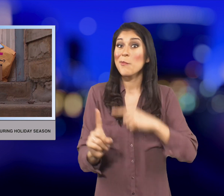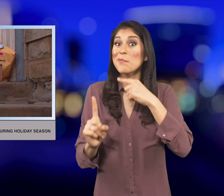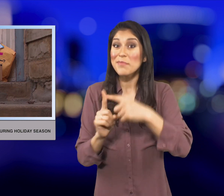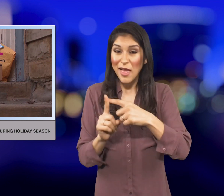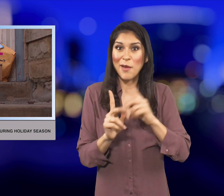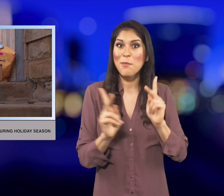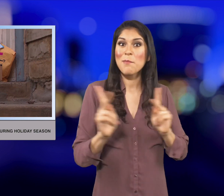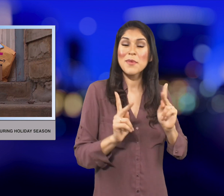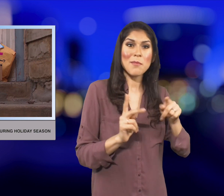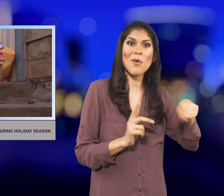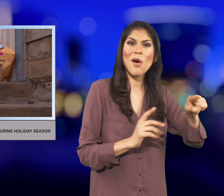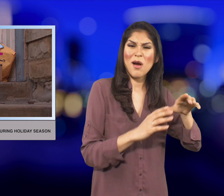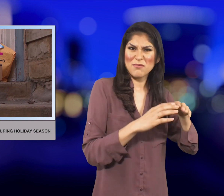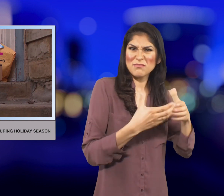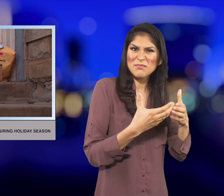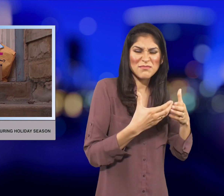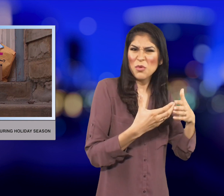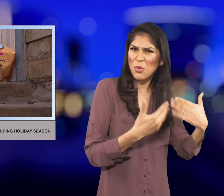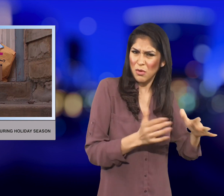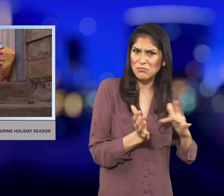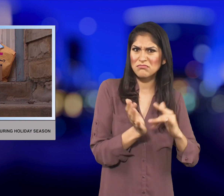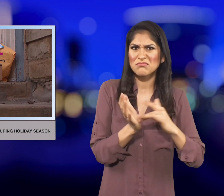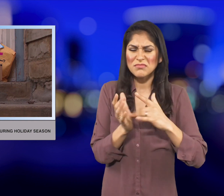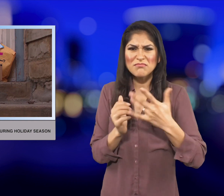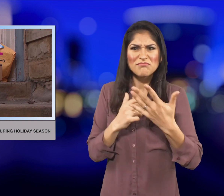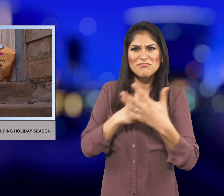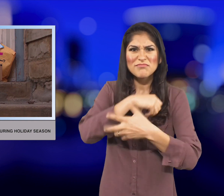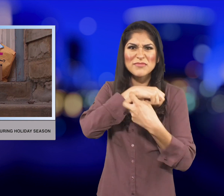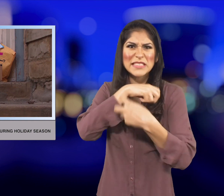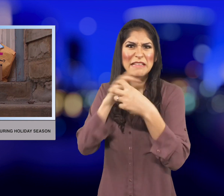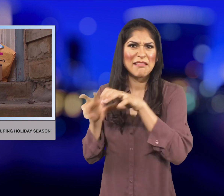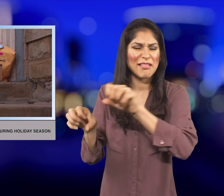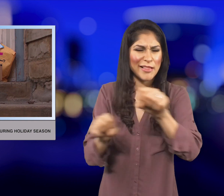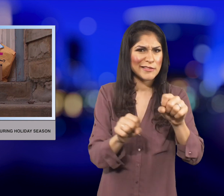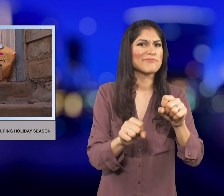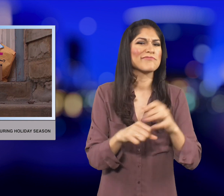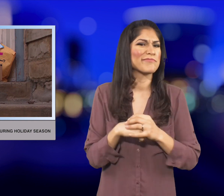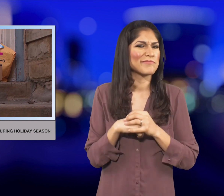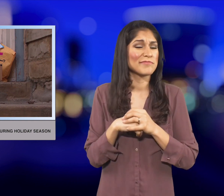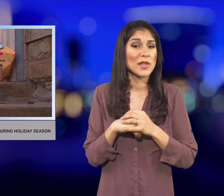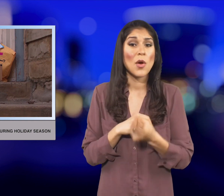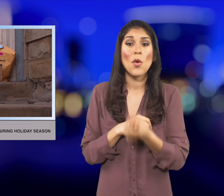It's also the prime season for criminals.